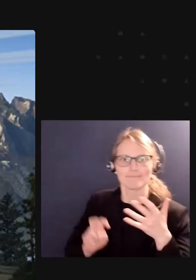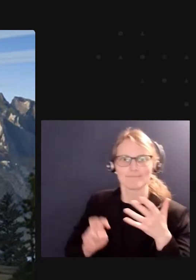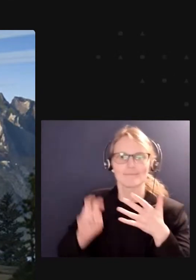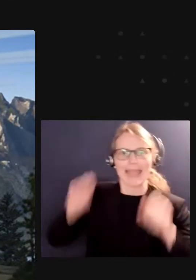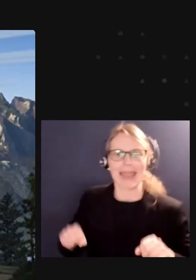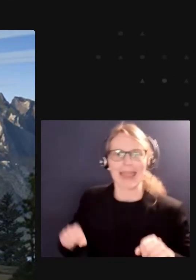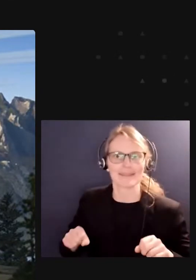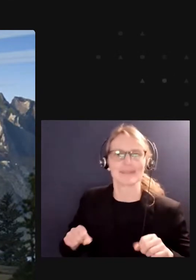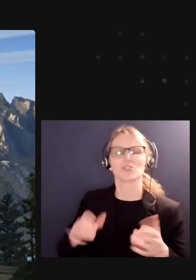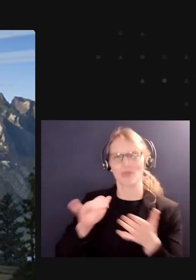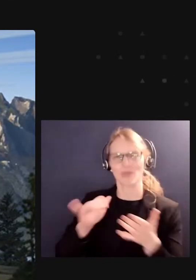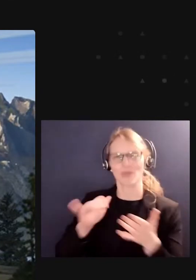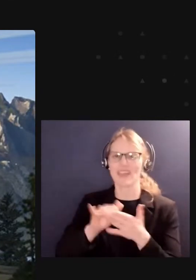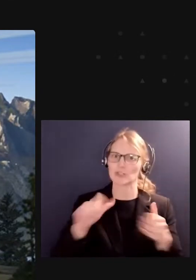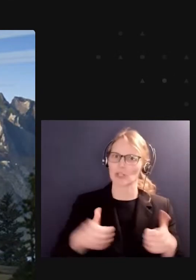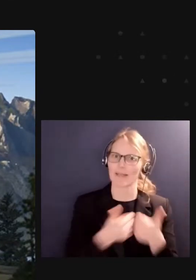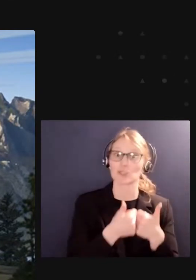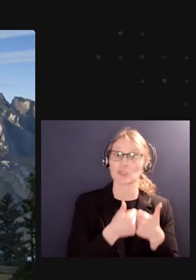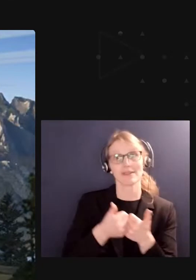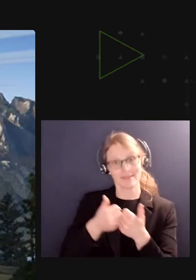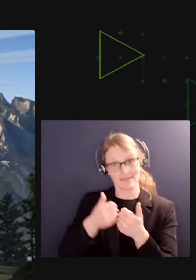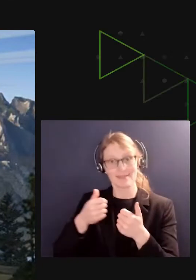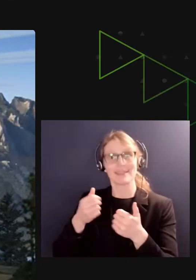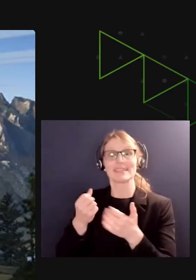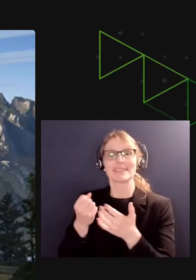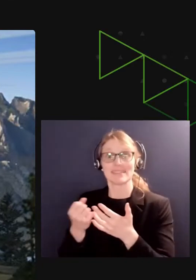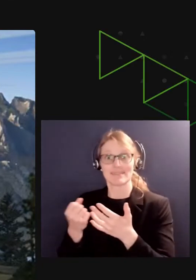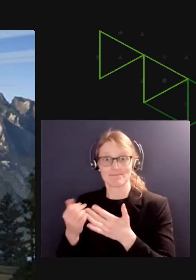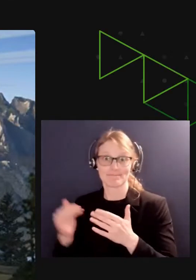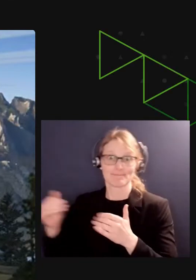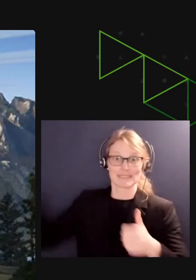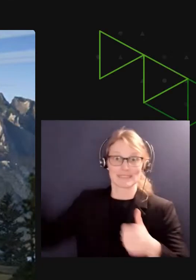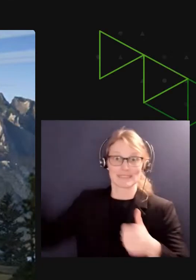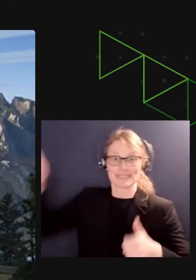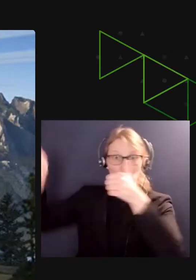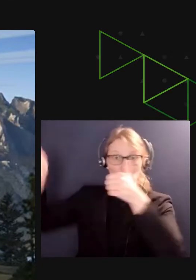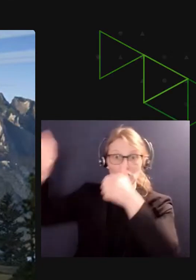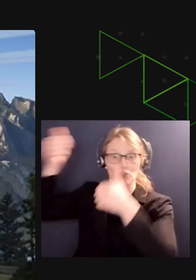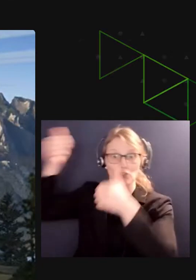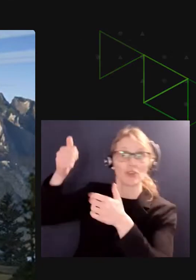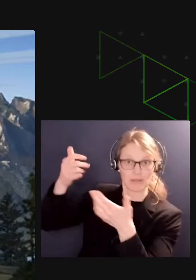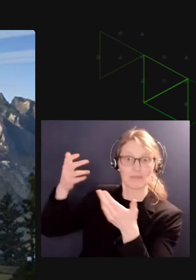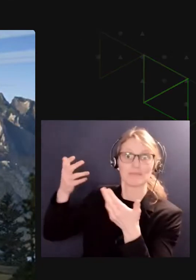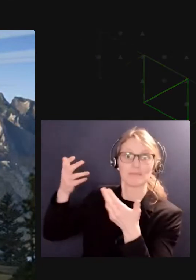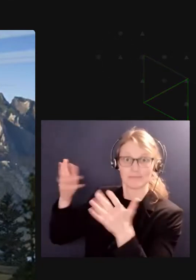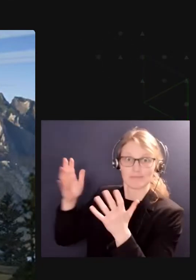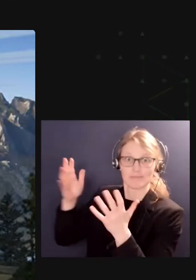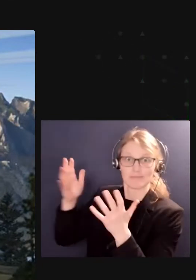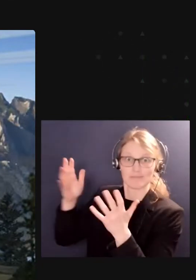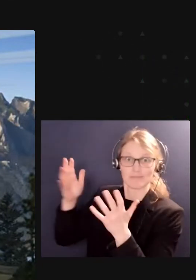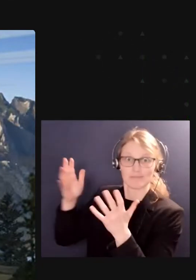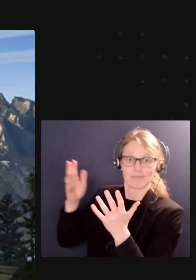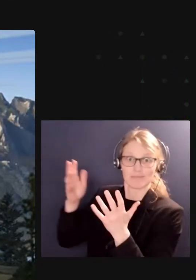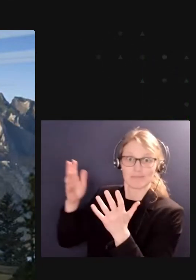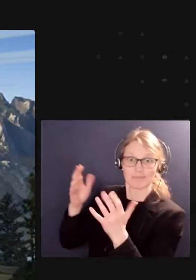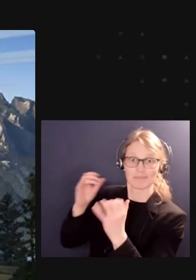And then, two, making sure that we can show that at all levels you can be successful as a diverse person, and I'm hoping others will kind of